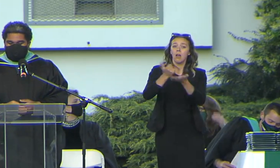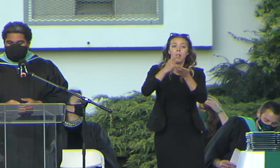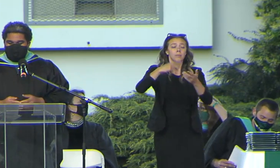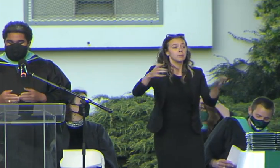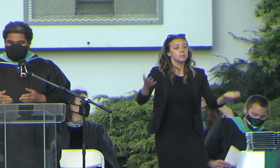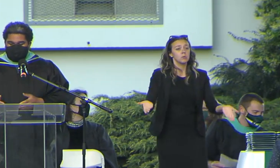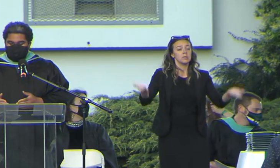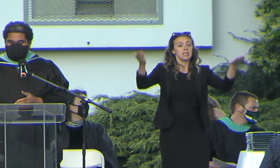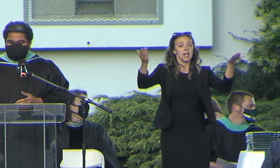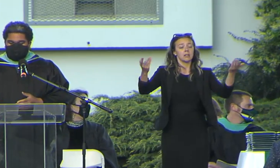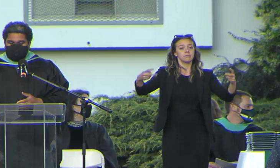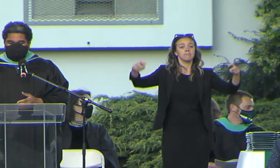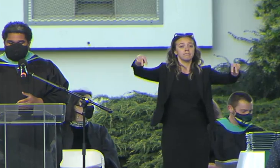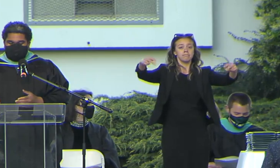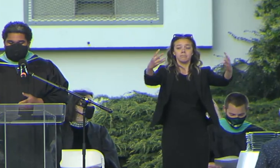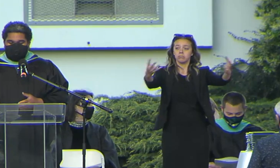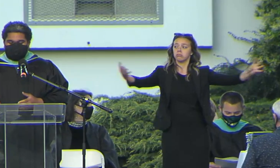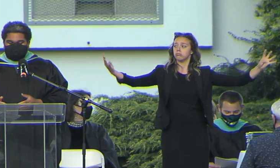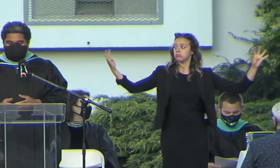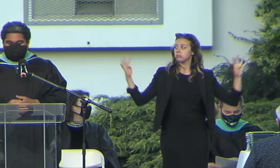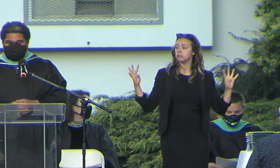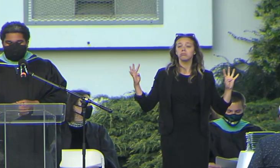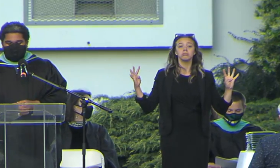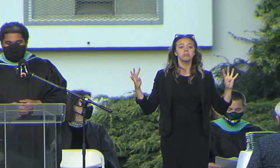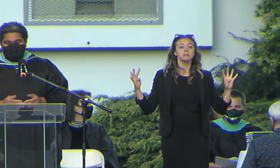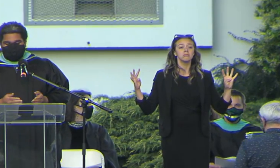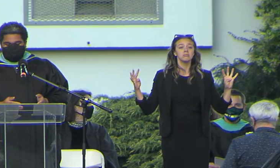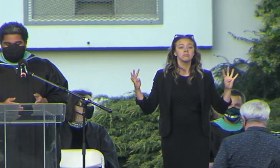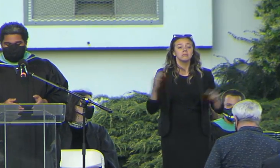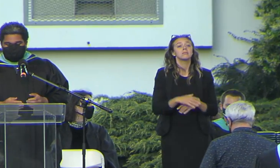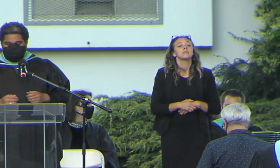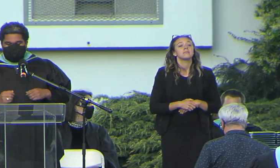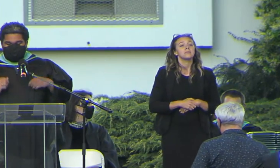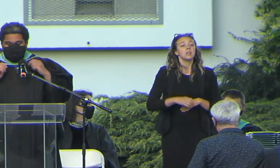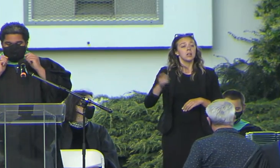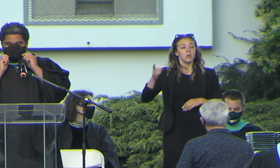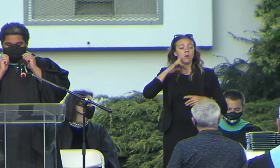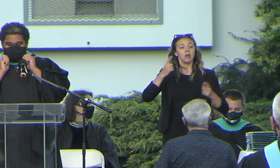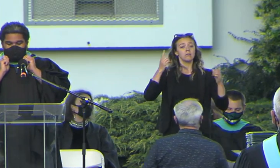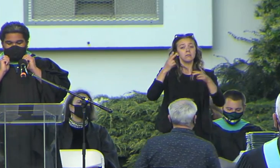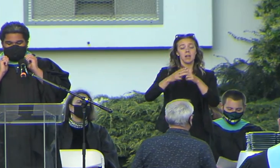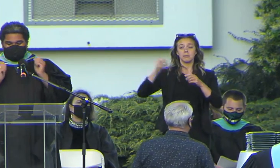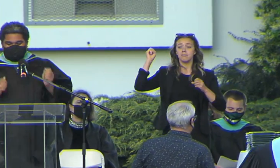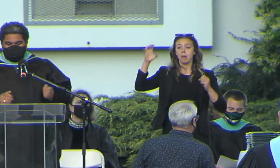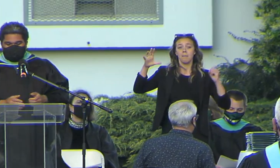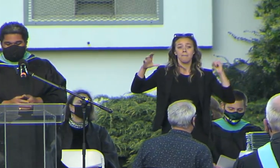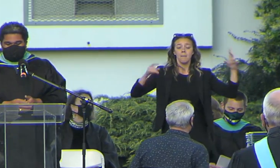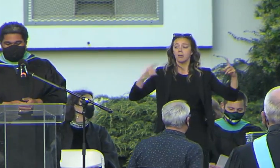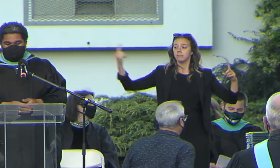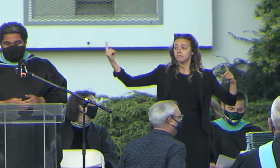row where you will be directed to the main stage. As your name is read please pick up a diploma shield